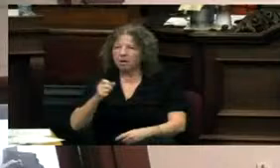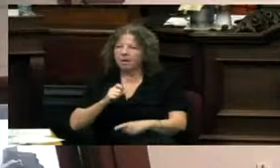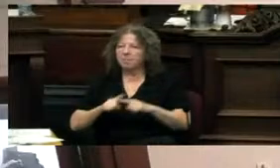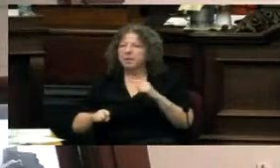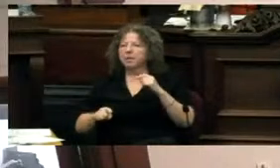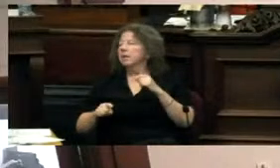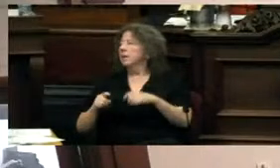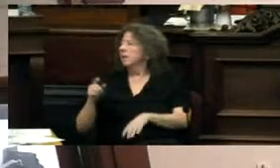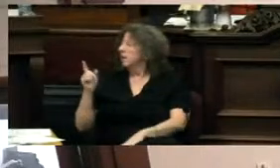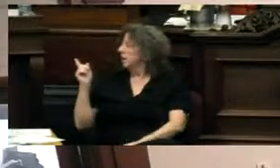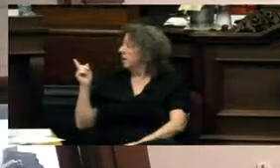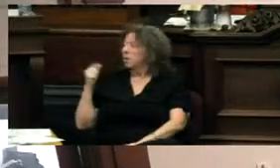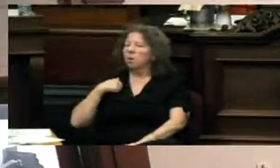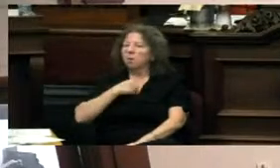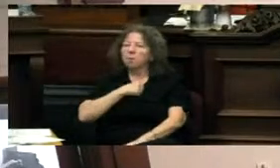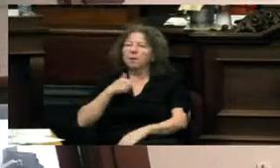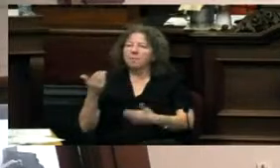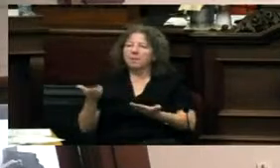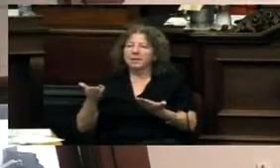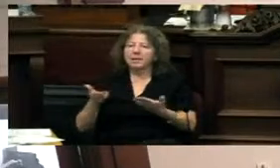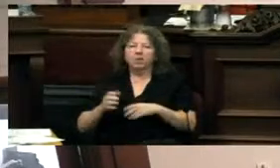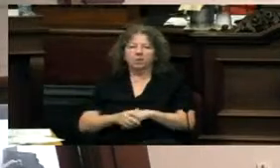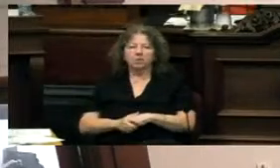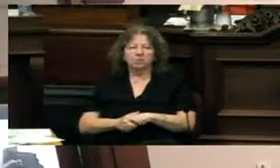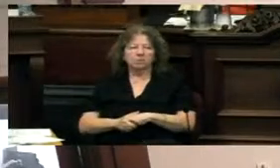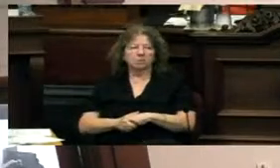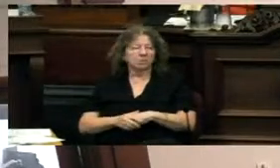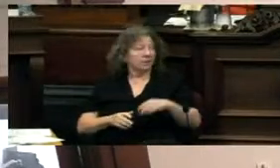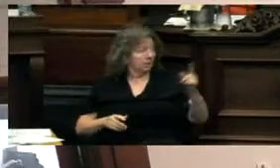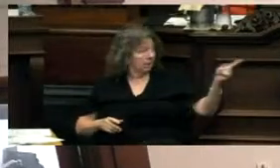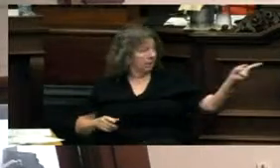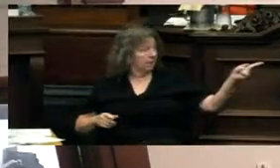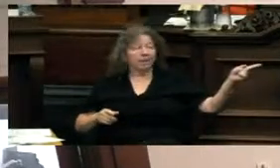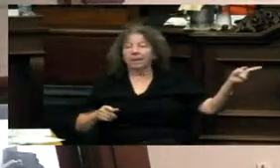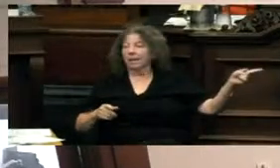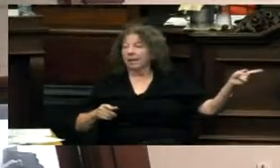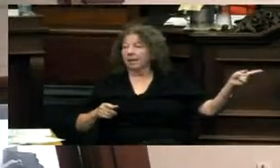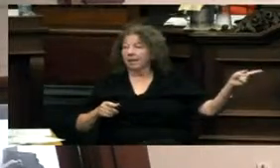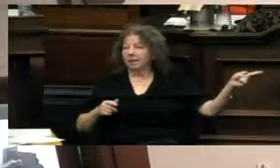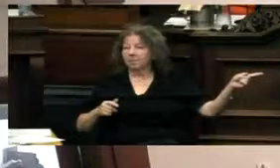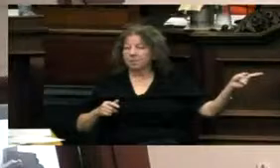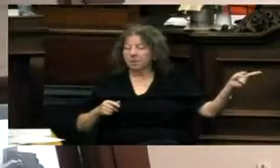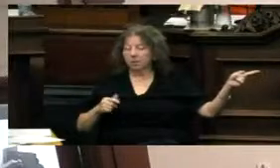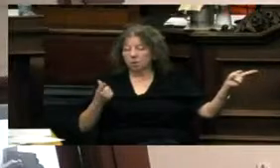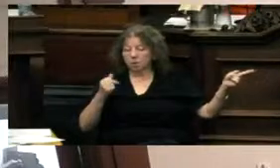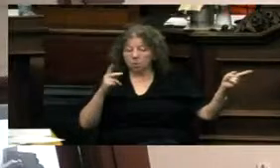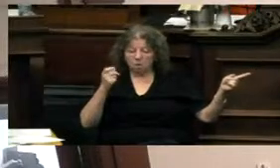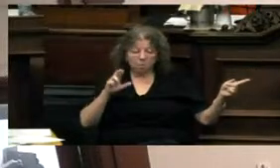four years and it ain't happened. Okay? Three going on,